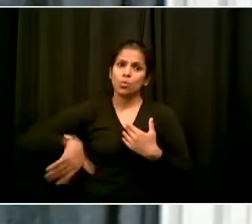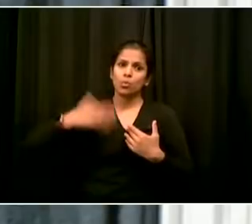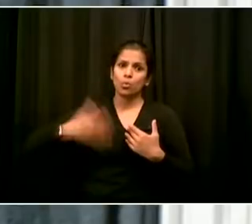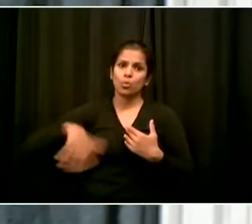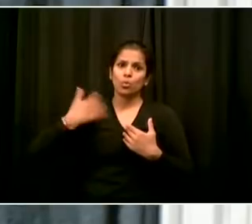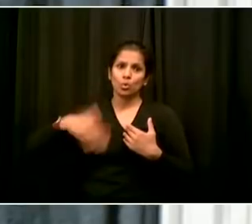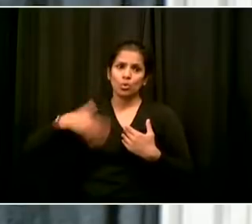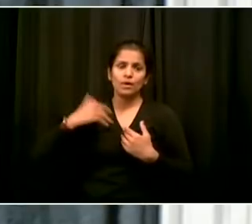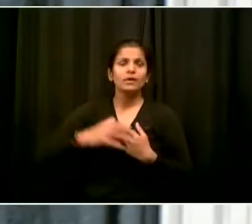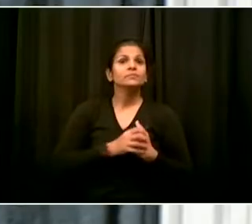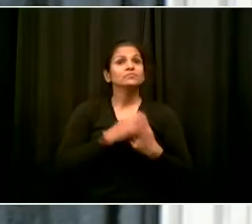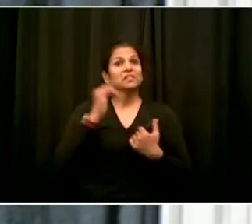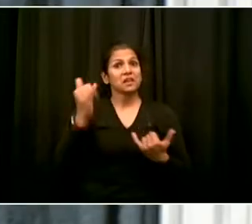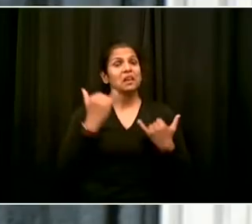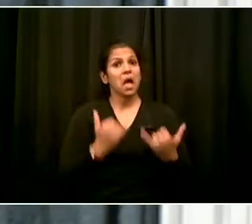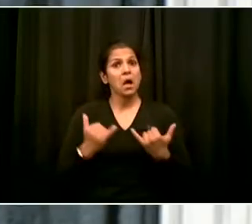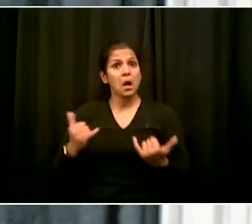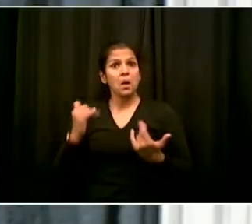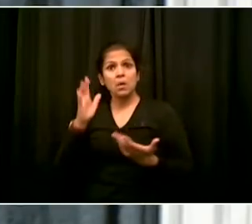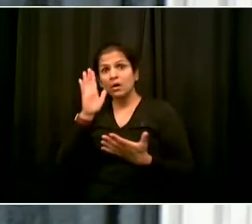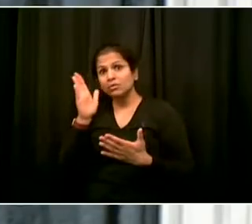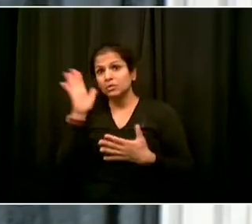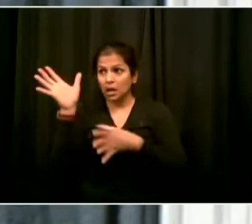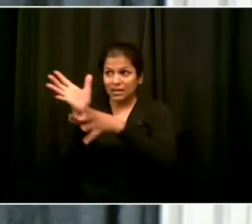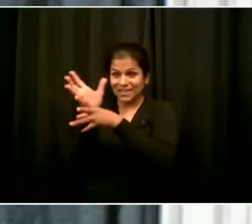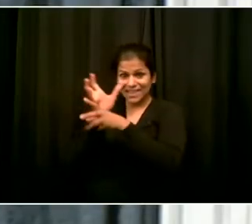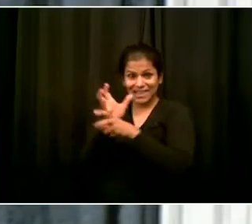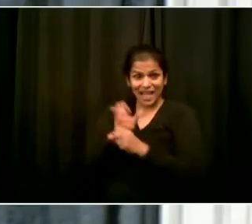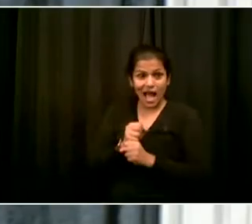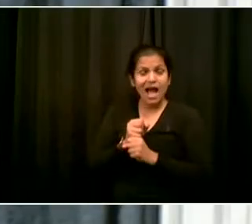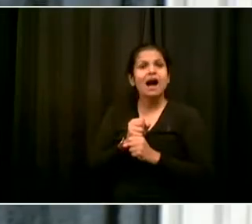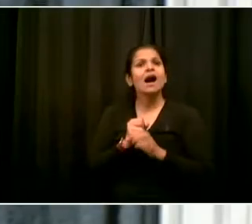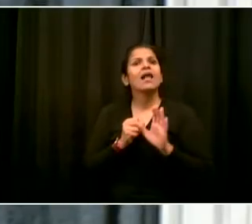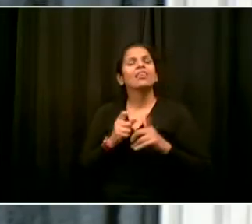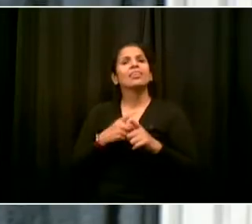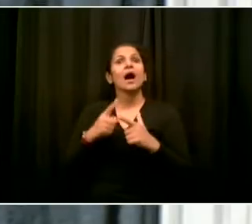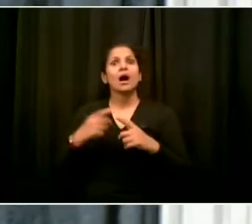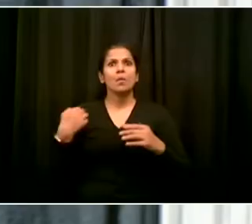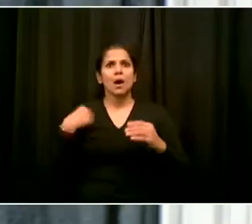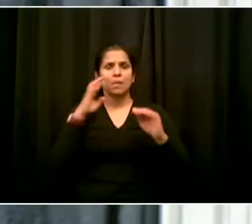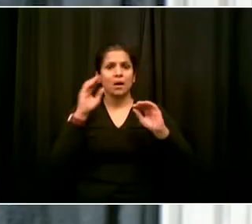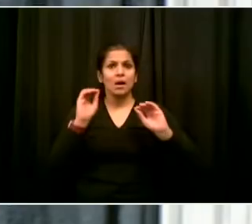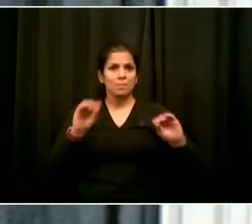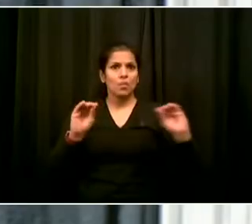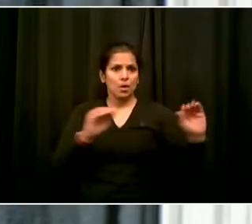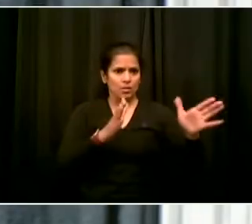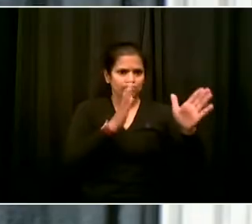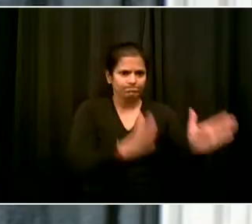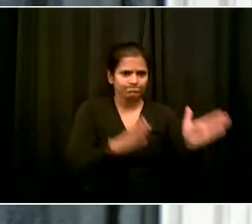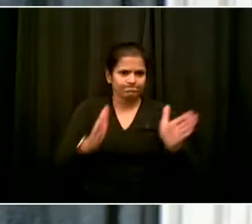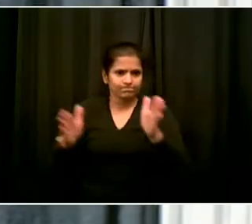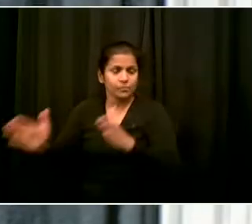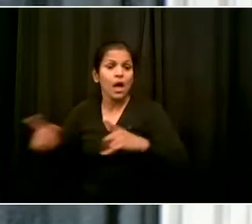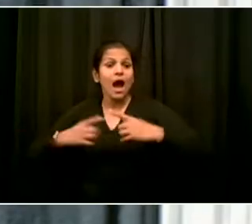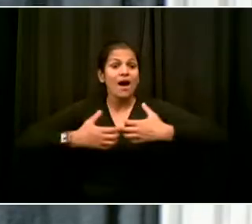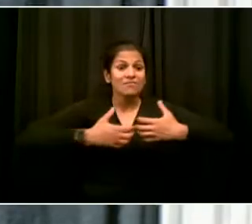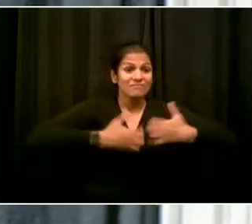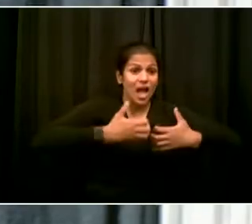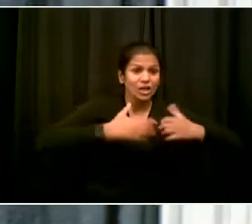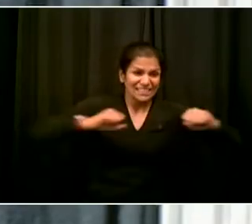ACCESS IS NEEDED, WE WILL QUICKLY SET UP TEMPORARY VACCINE CENTERS AS WELL.